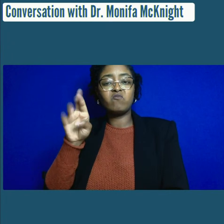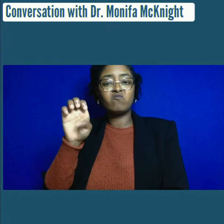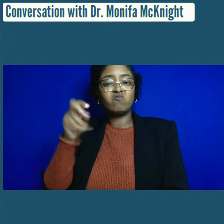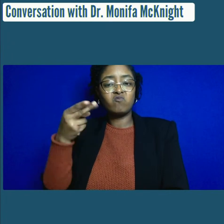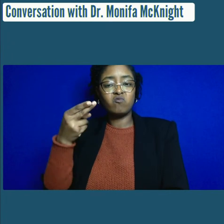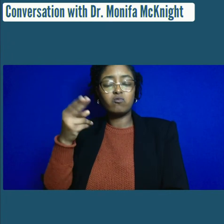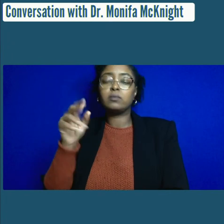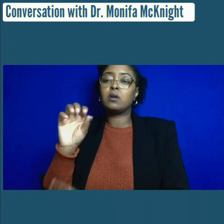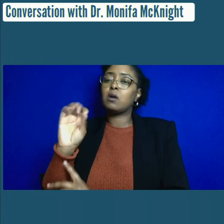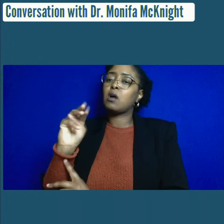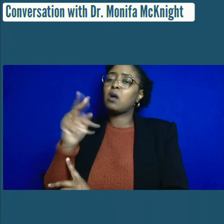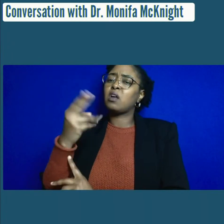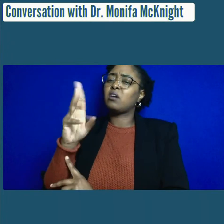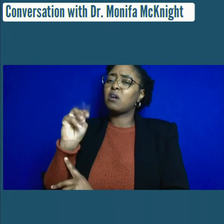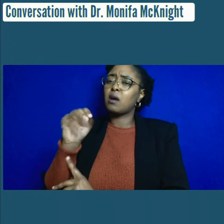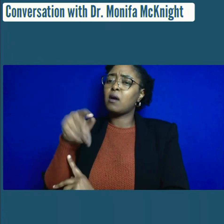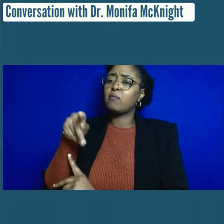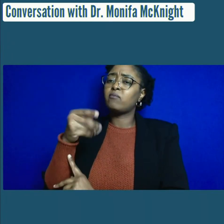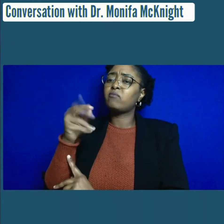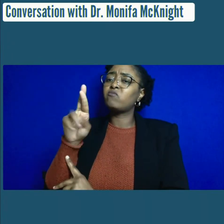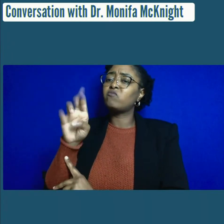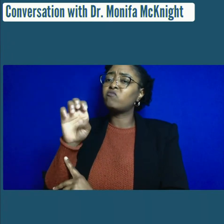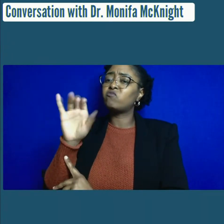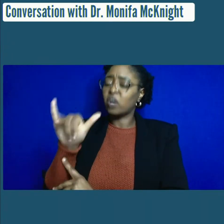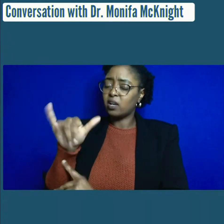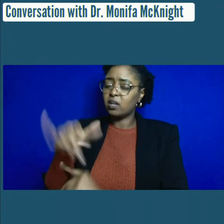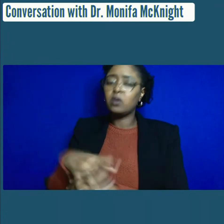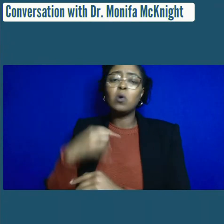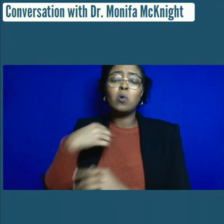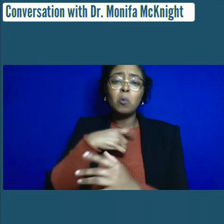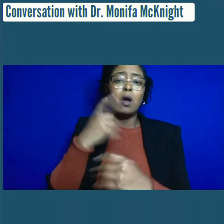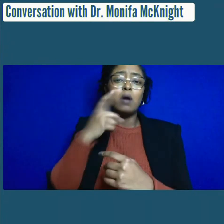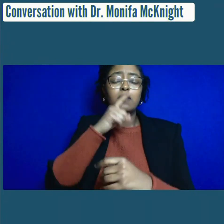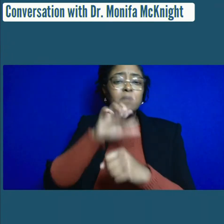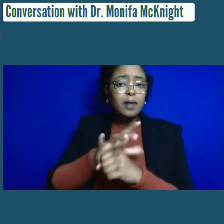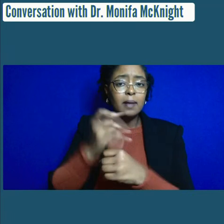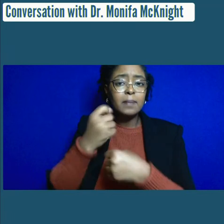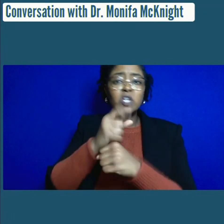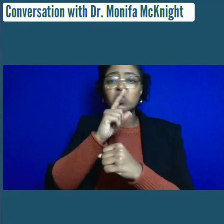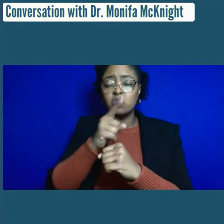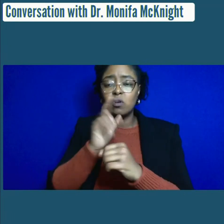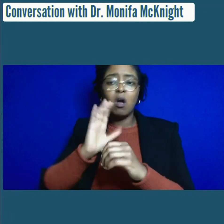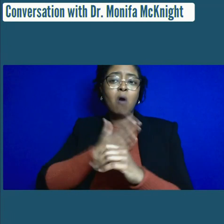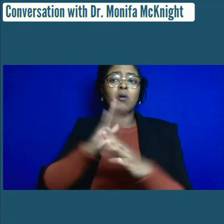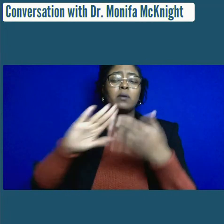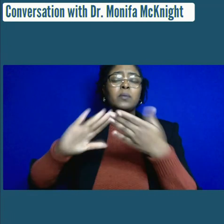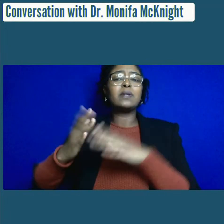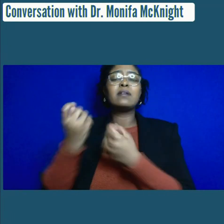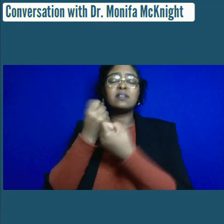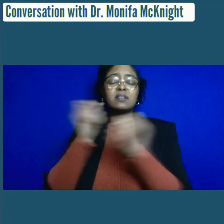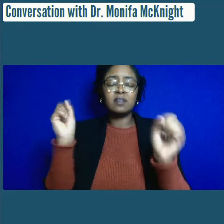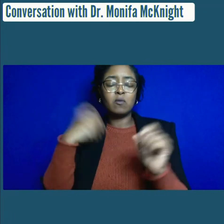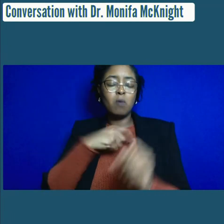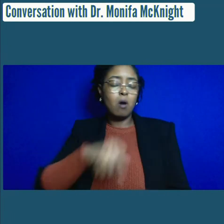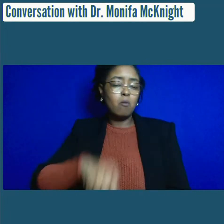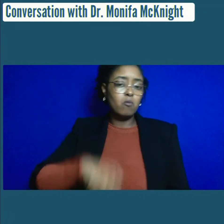really a solid, multiracial and diverse community of people who e committed to making DS a